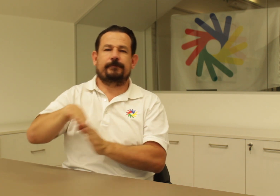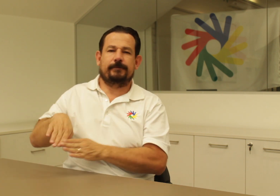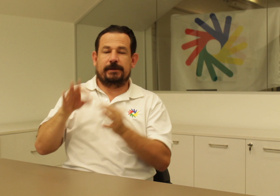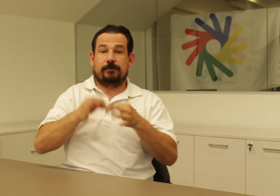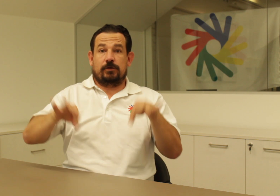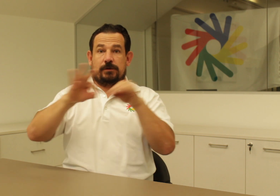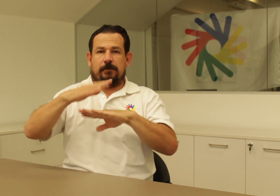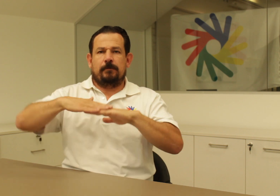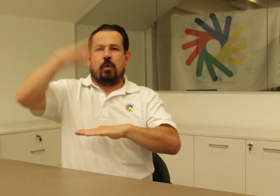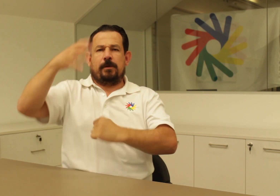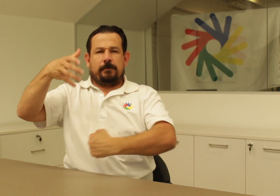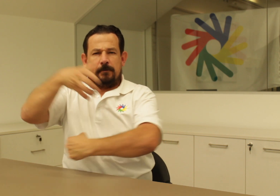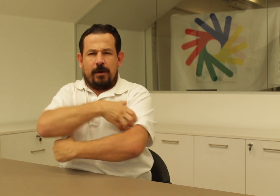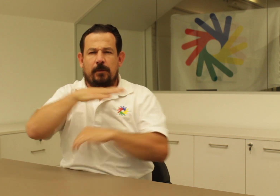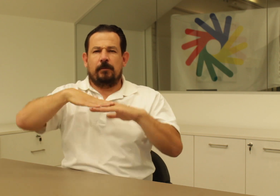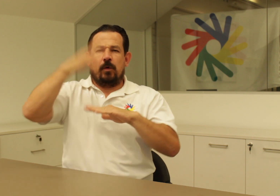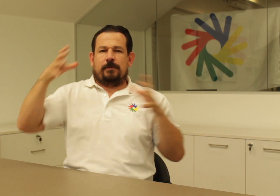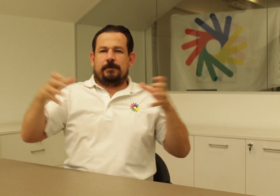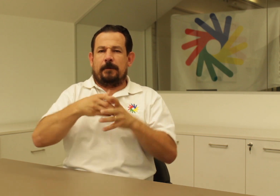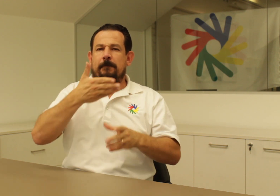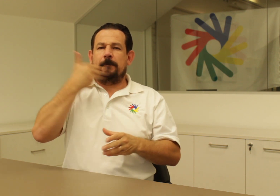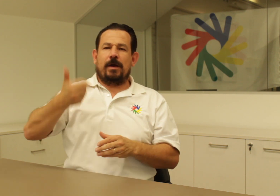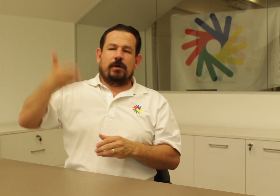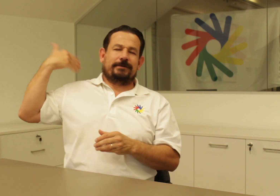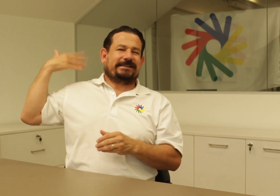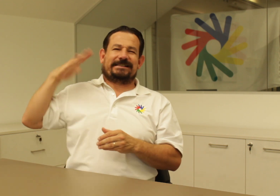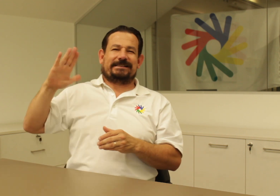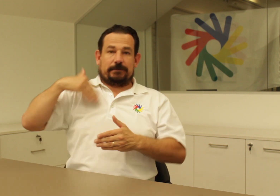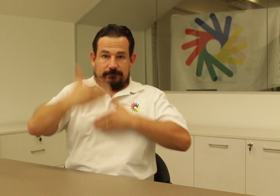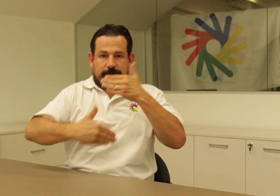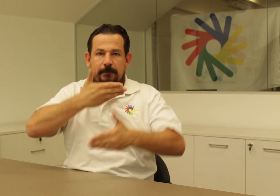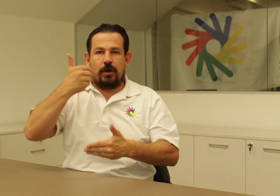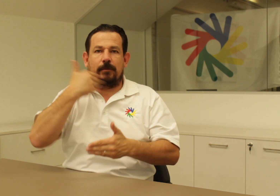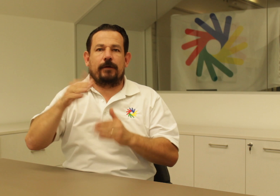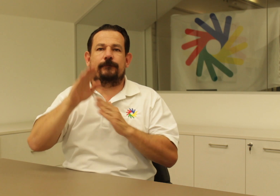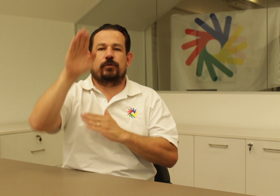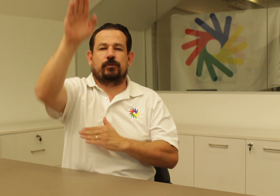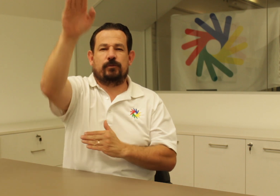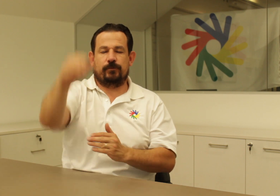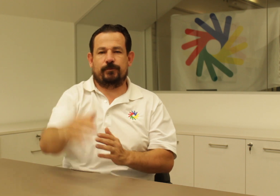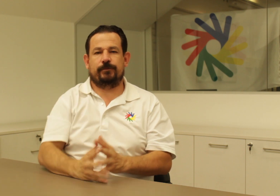but can now put aside that we have more power than in the past, and do better onwards.